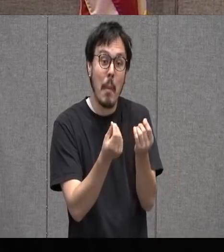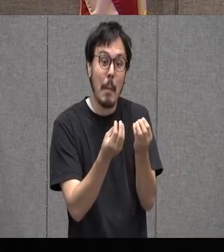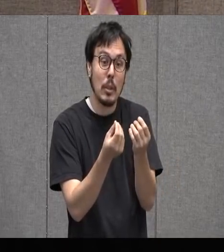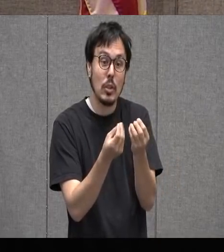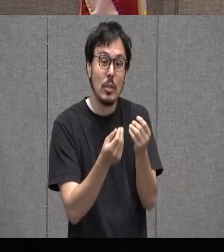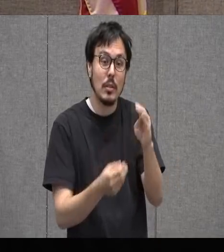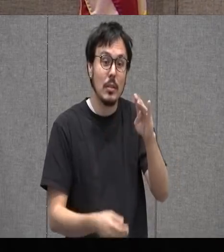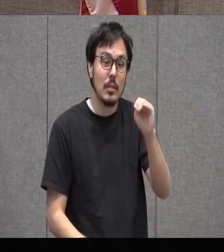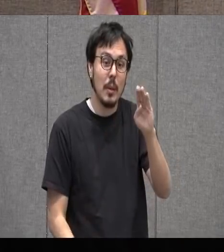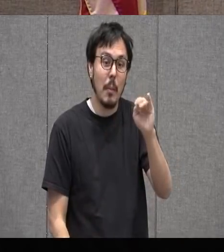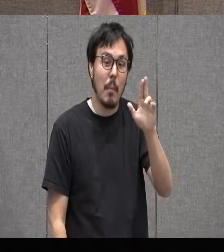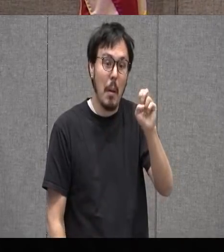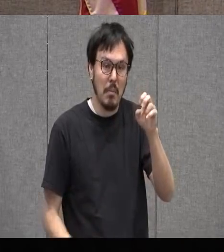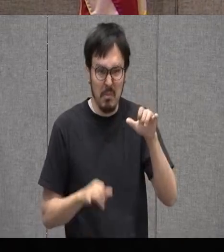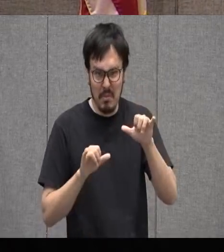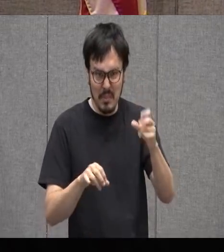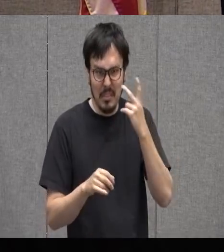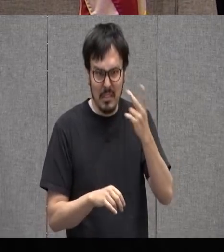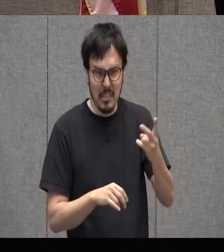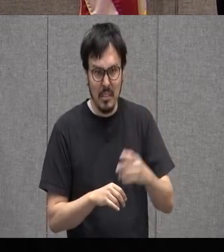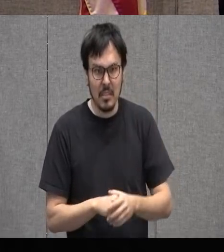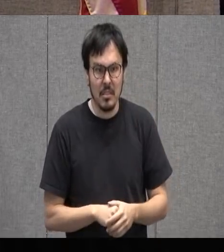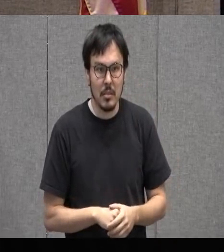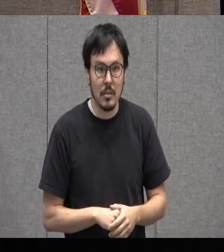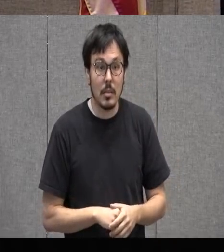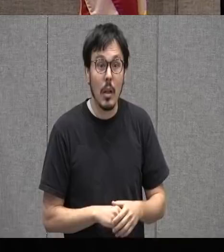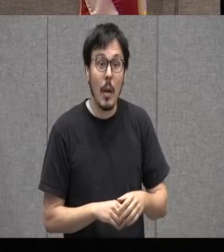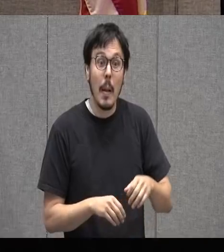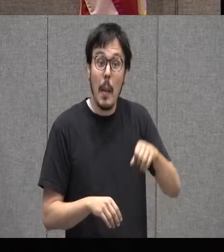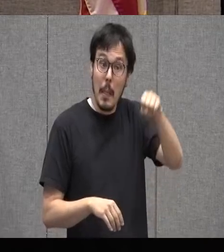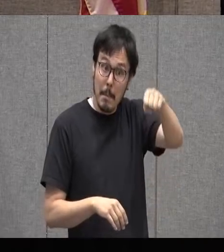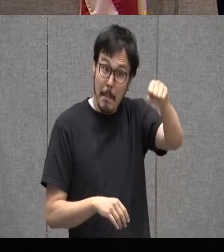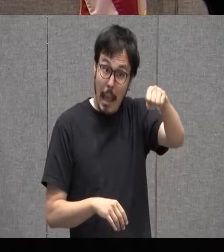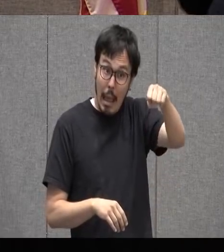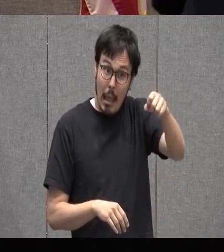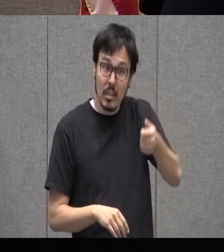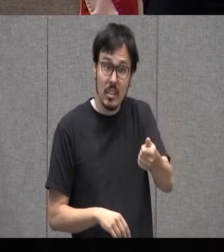I still see some bubbles, and the bag was cold to the touch.